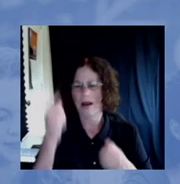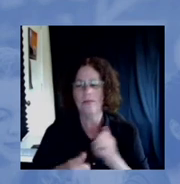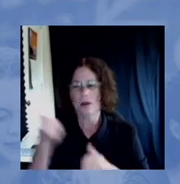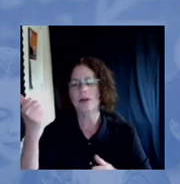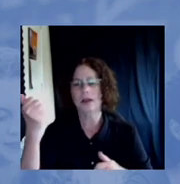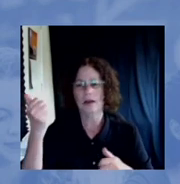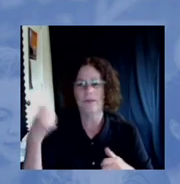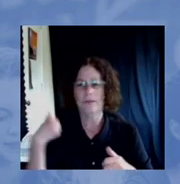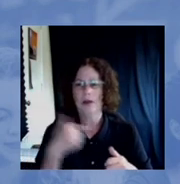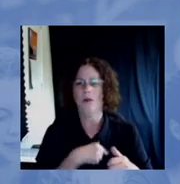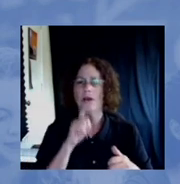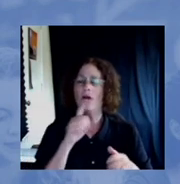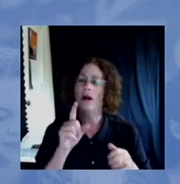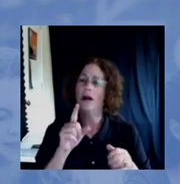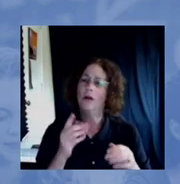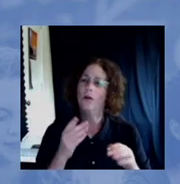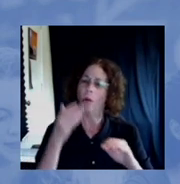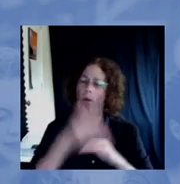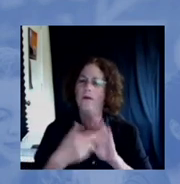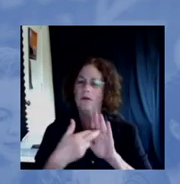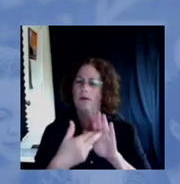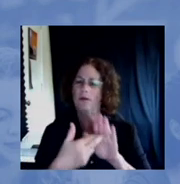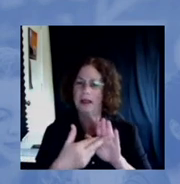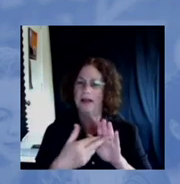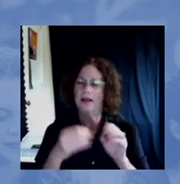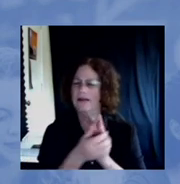ACTUALLY OVERREPRESENTED IN TERMS OF THE TALENT THAT WE HIRE.